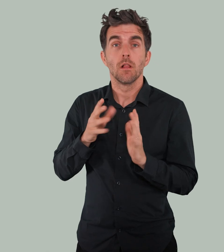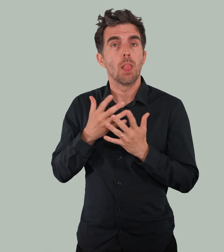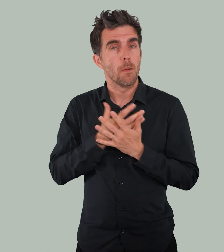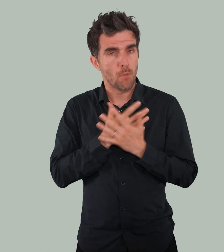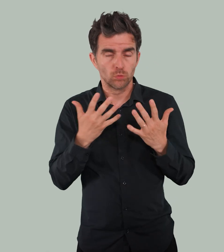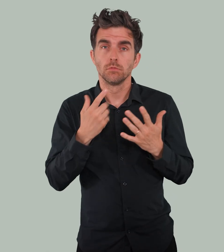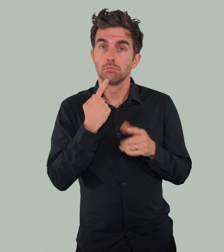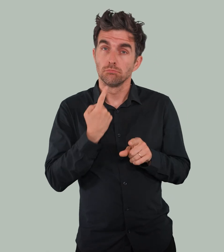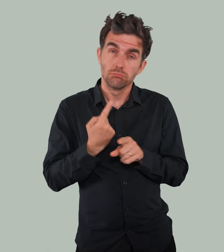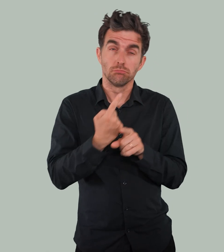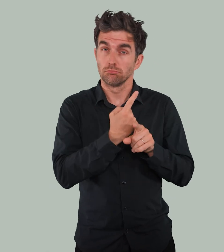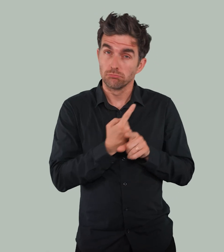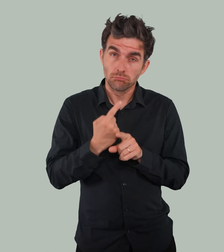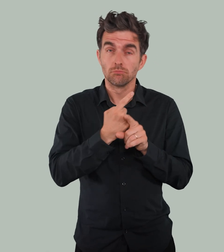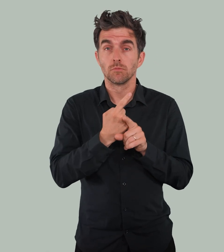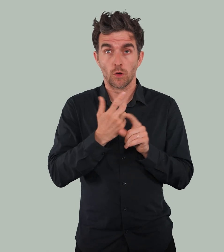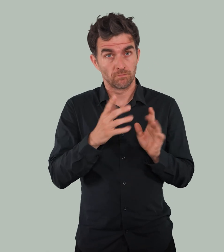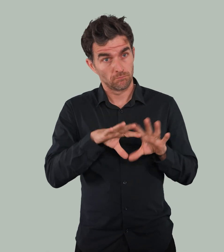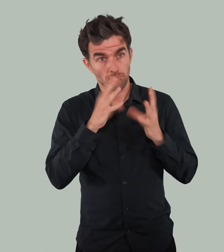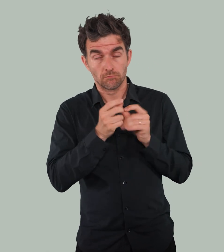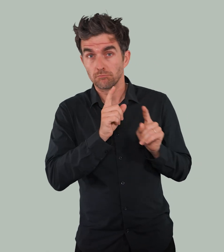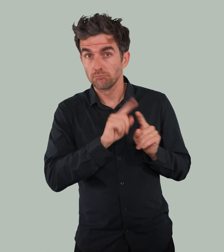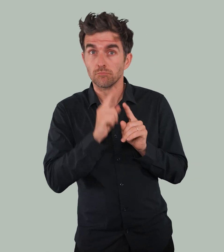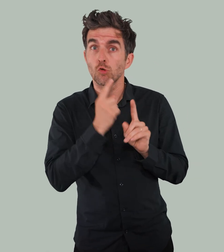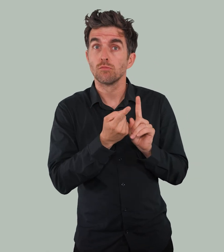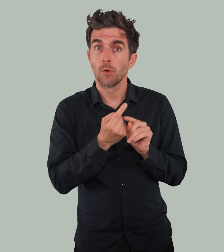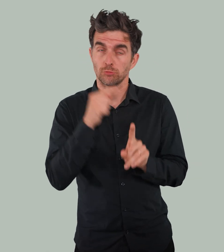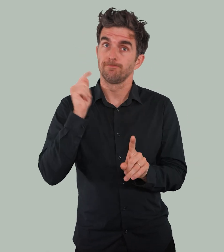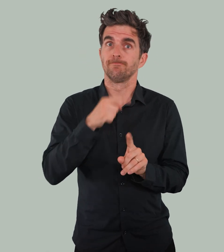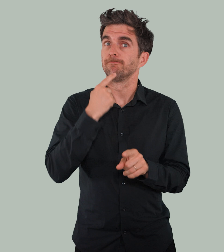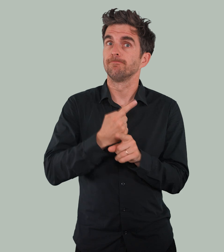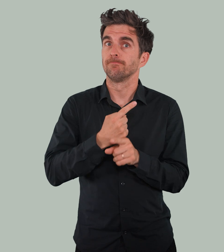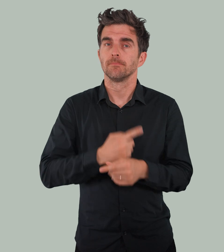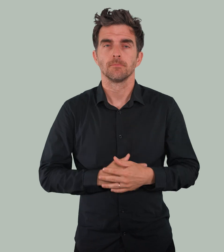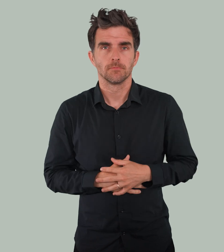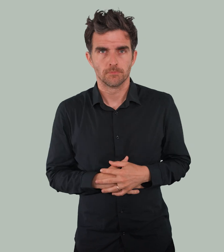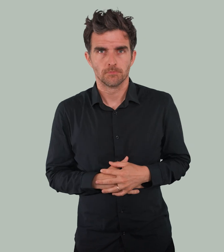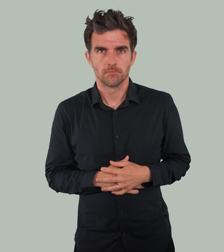making this the most commonly raised area across responses.